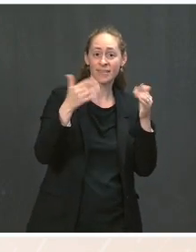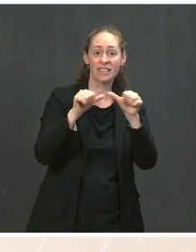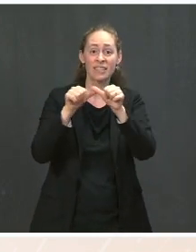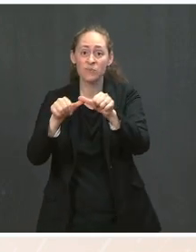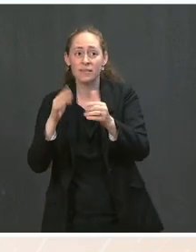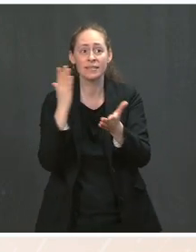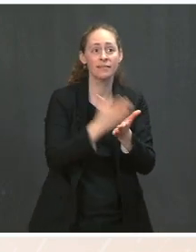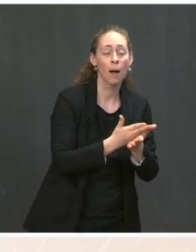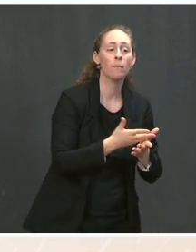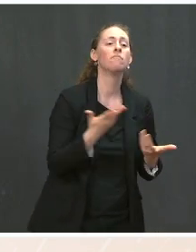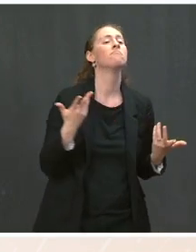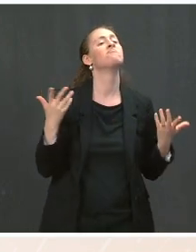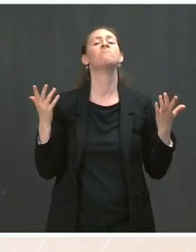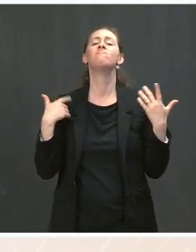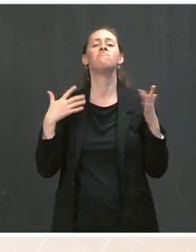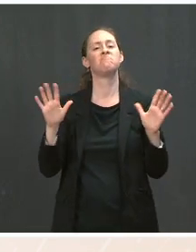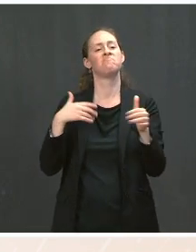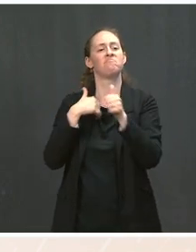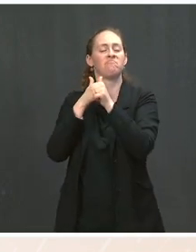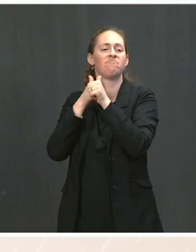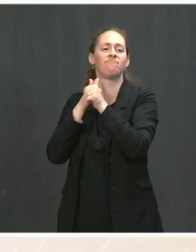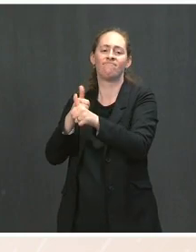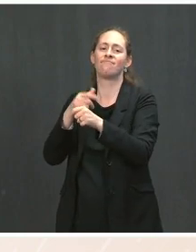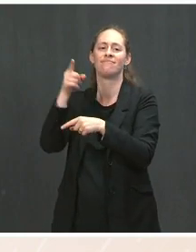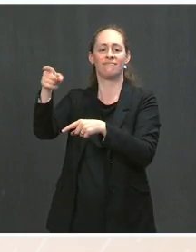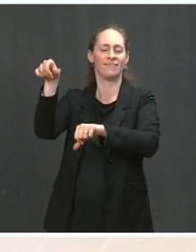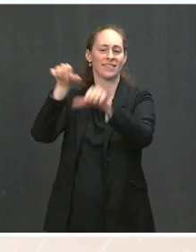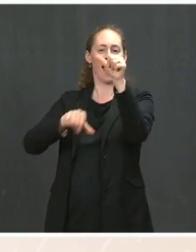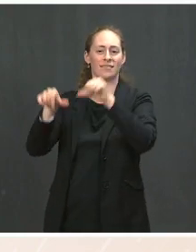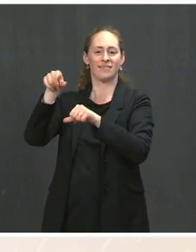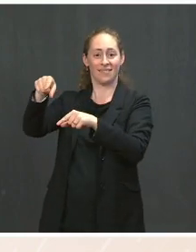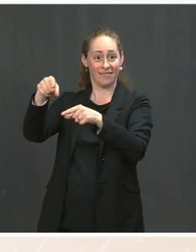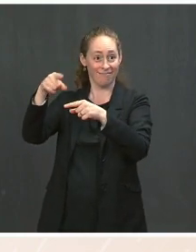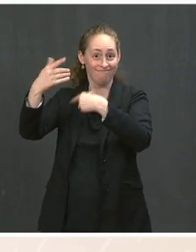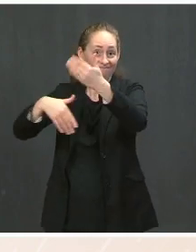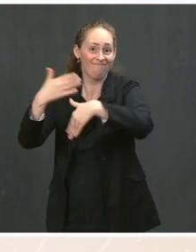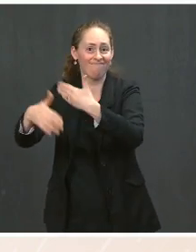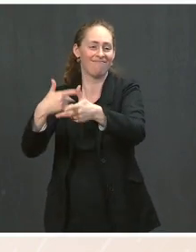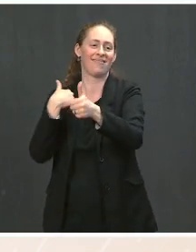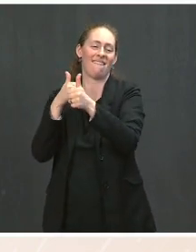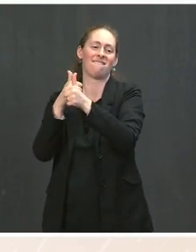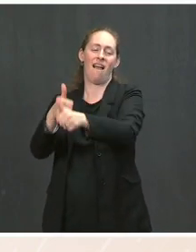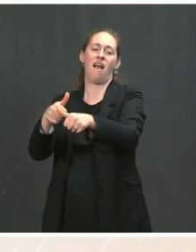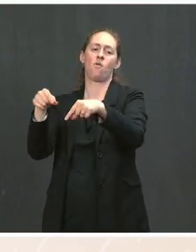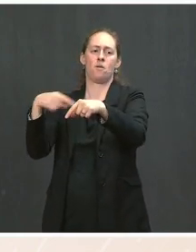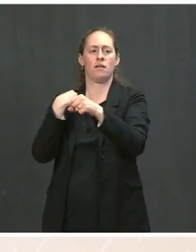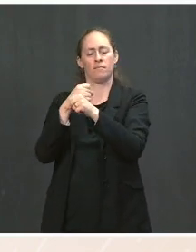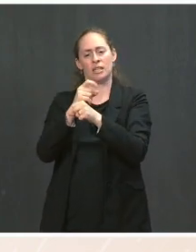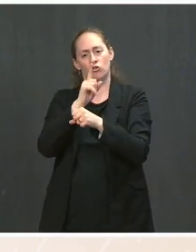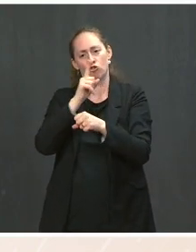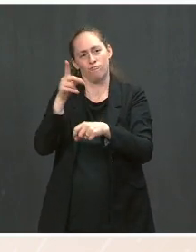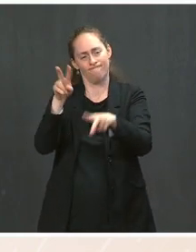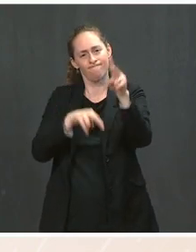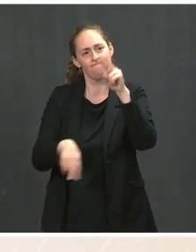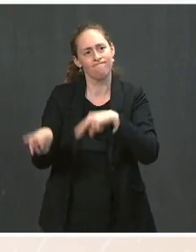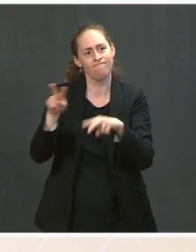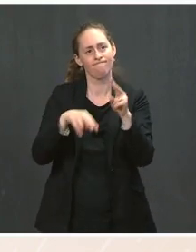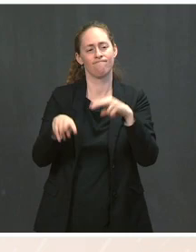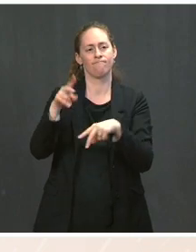and they want to review more data. We believe they are the gold standard -- the FDA is the gold standard in the world.